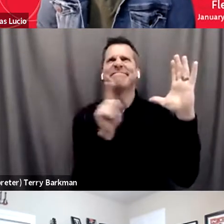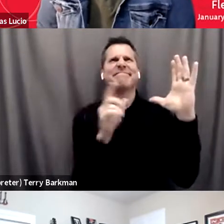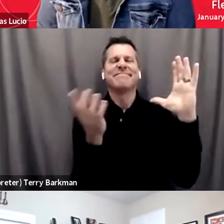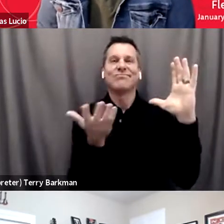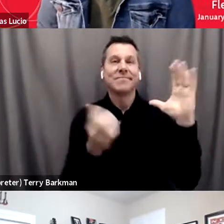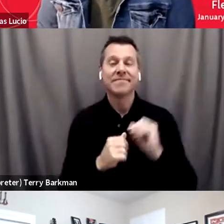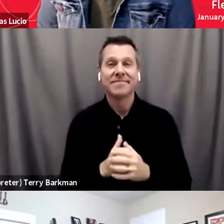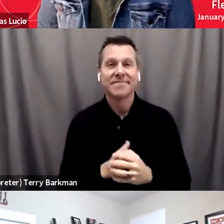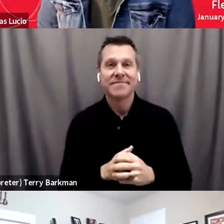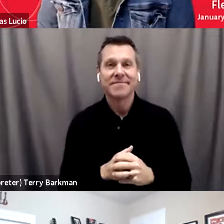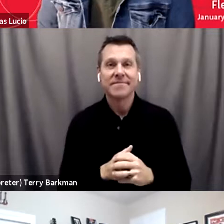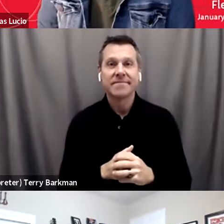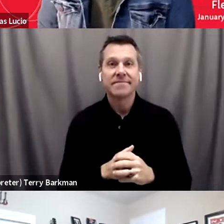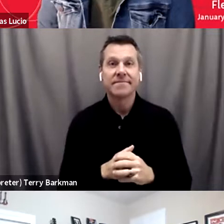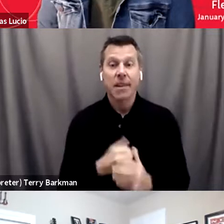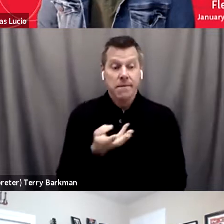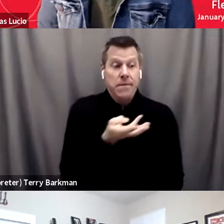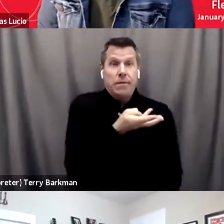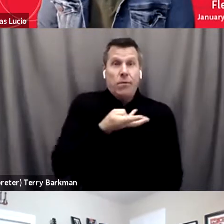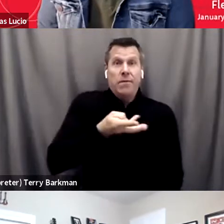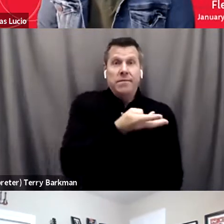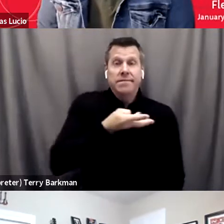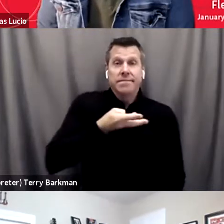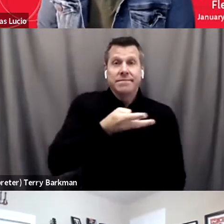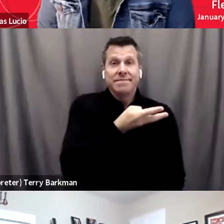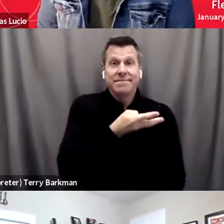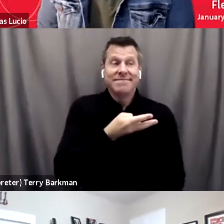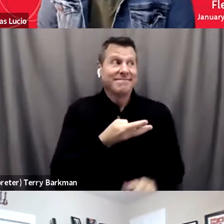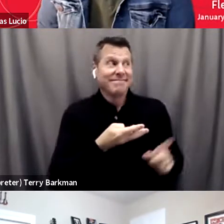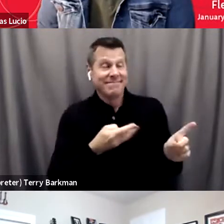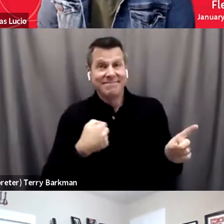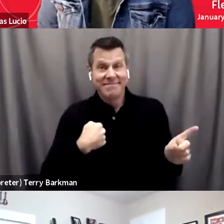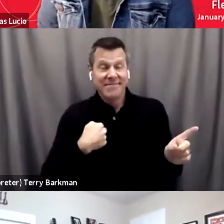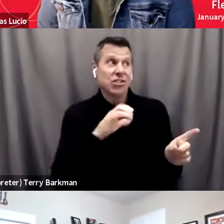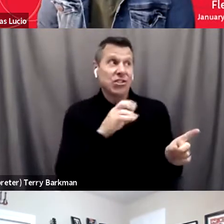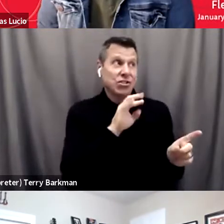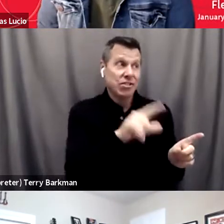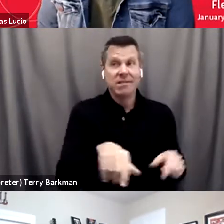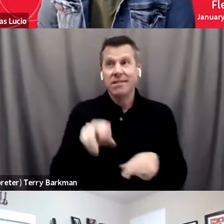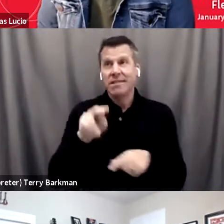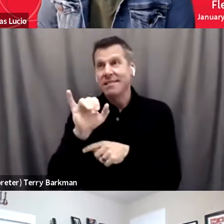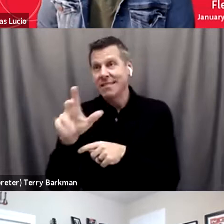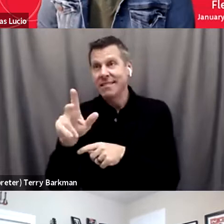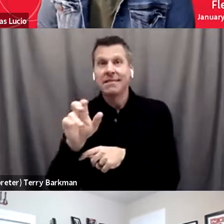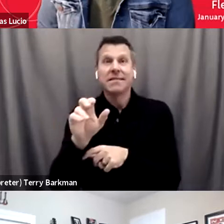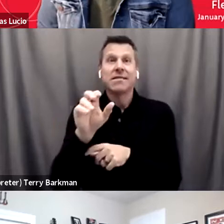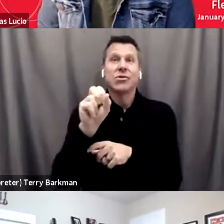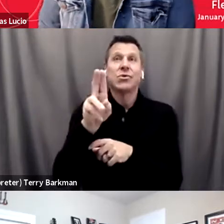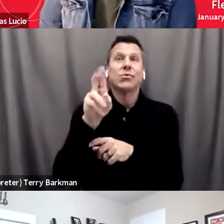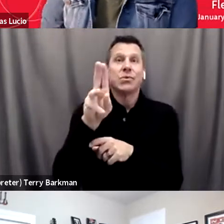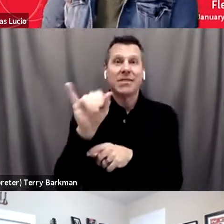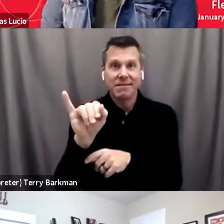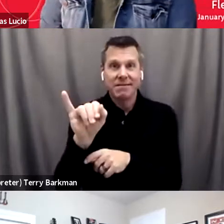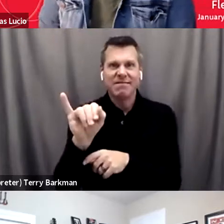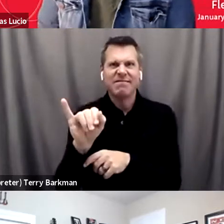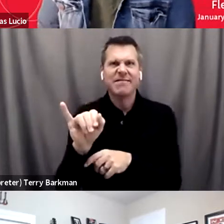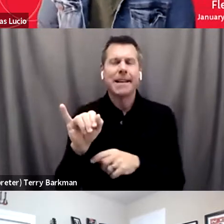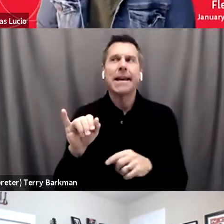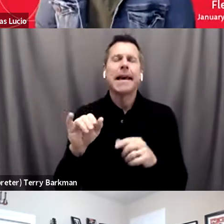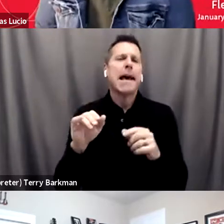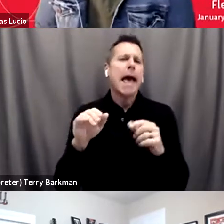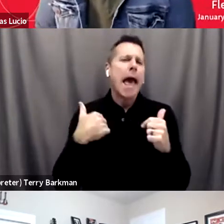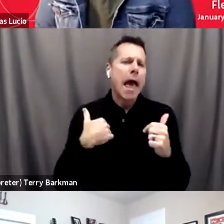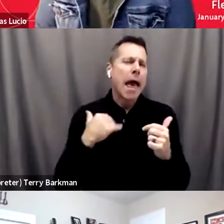the the four of us cherylin, myself, Nick, and then Susie, we're going to share some broad perspectives about our our different